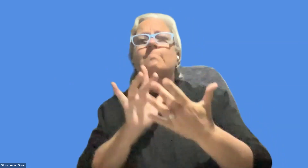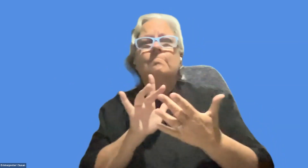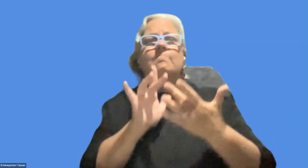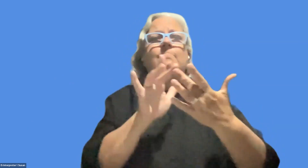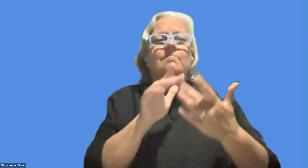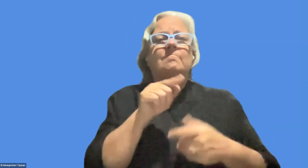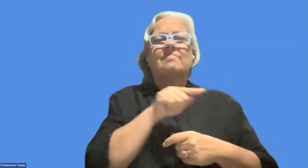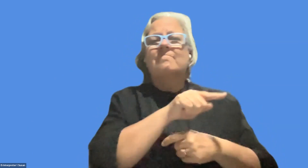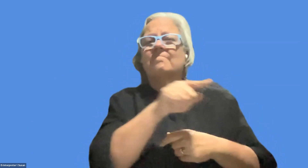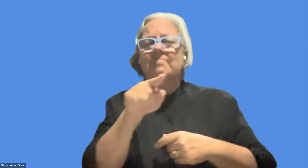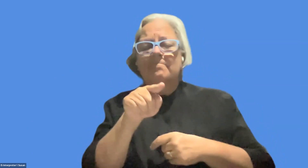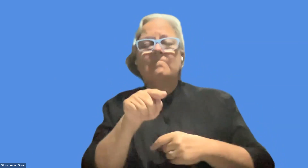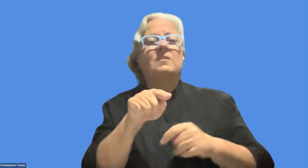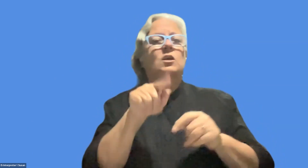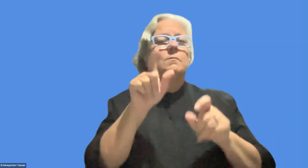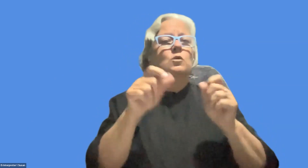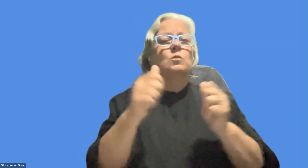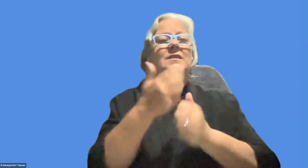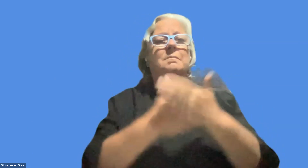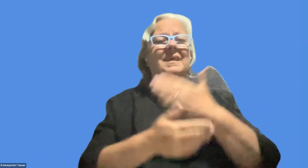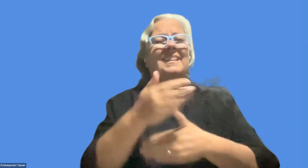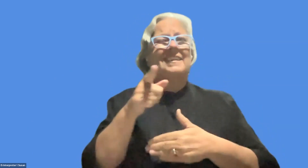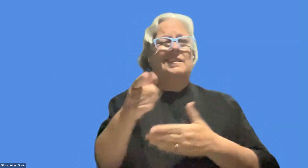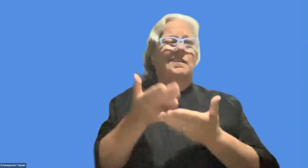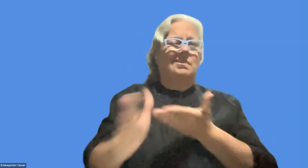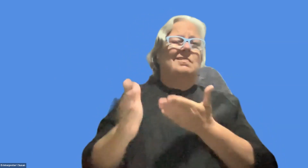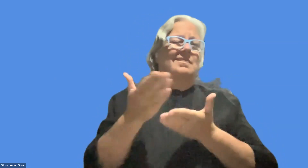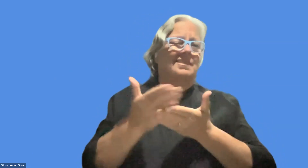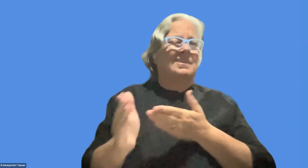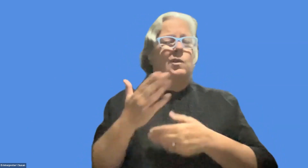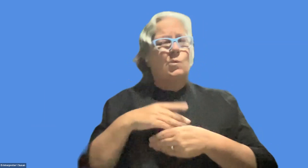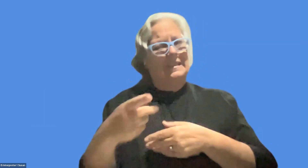make sure that we are reaching Persons with Disabilities who are most